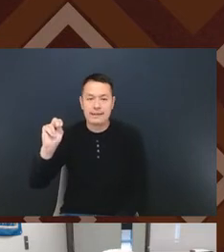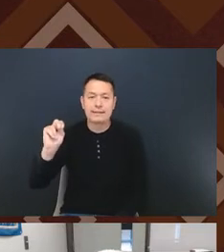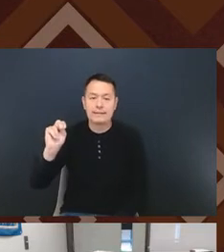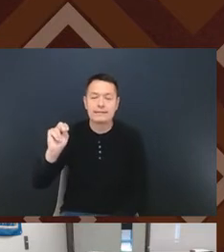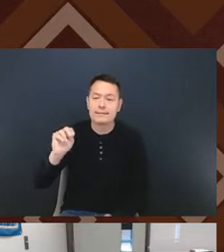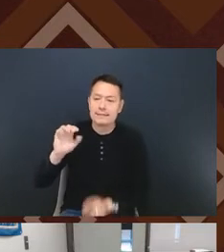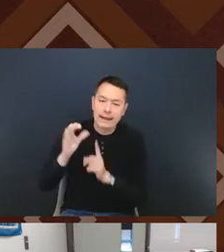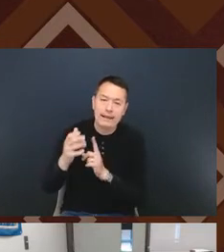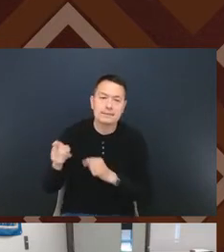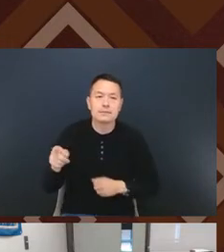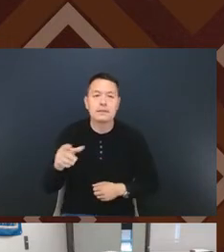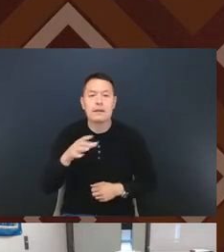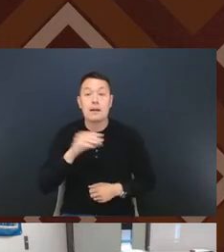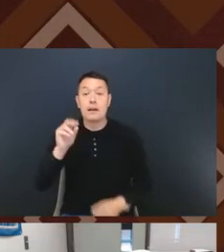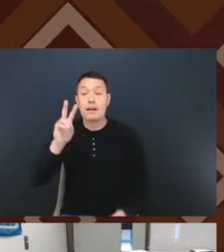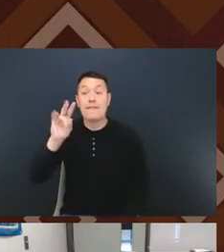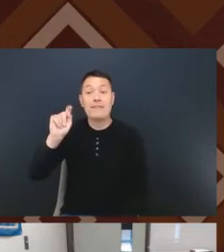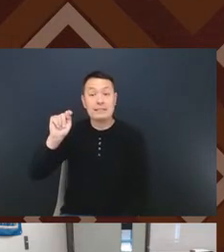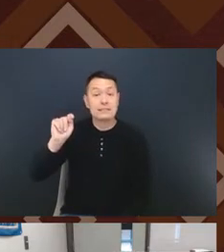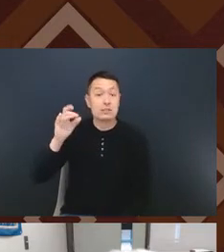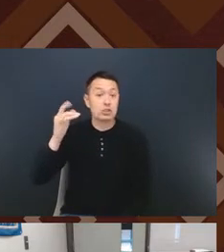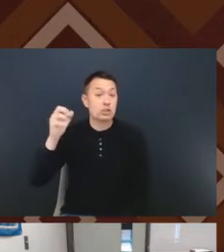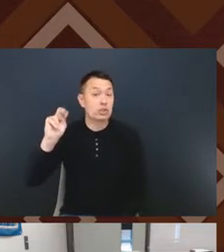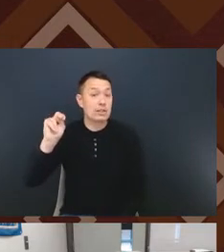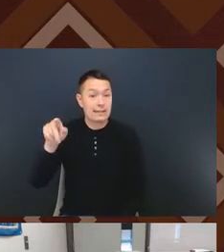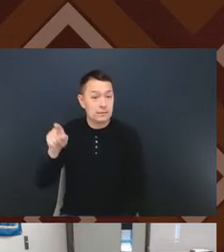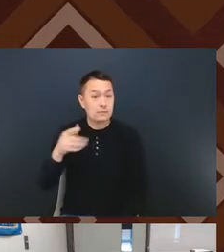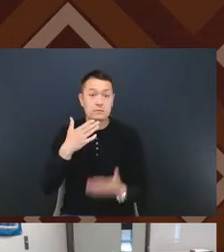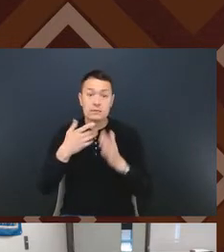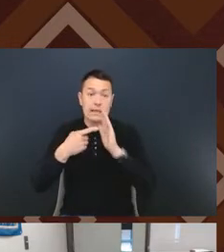Right. Vincent Chin. Right. Is an example then of someone who.